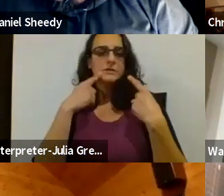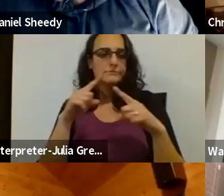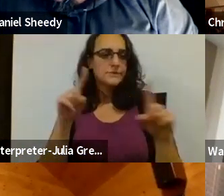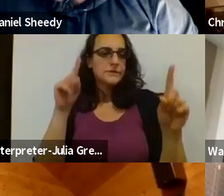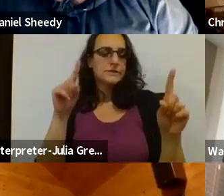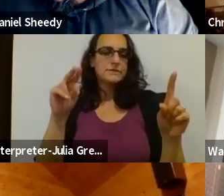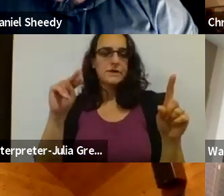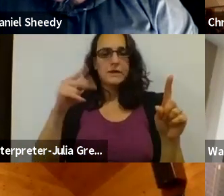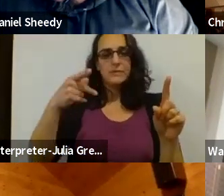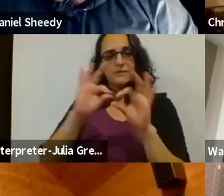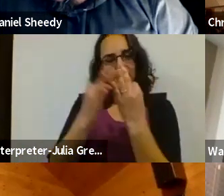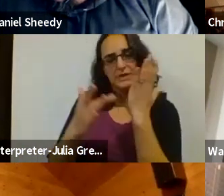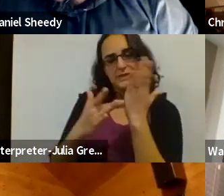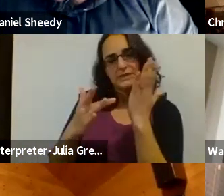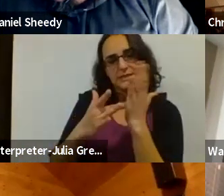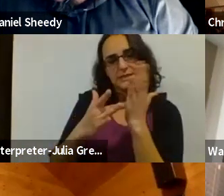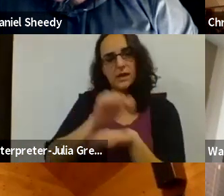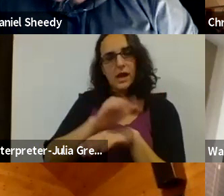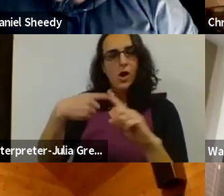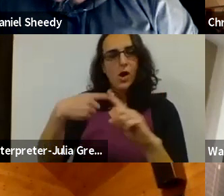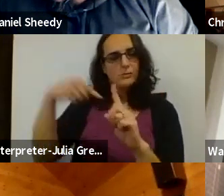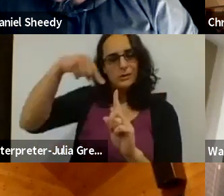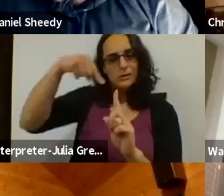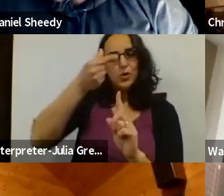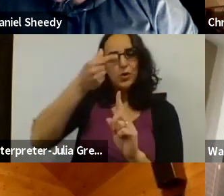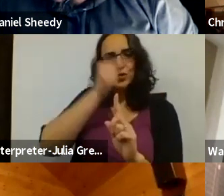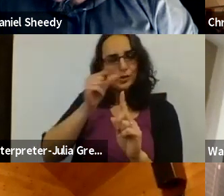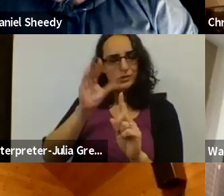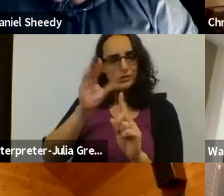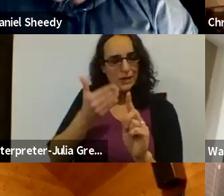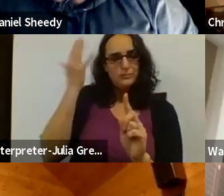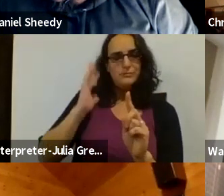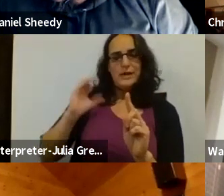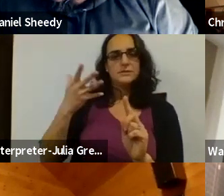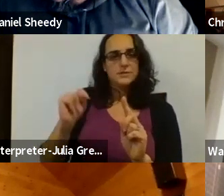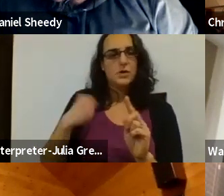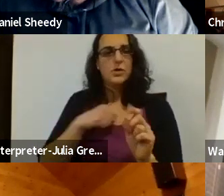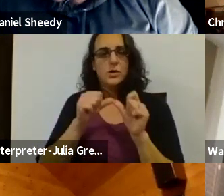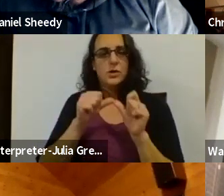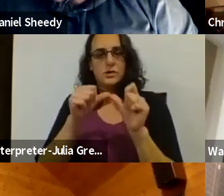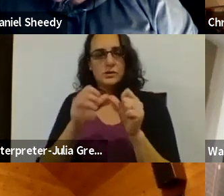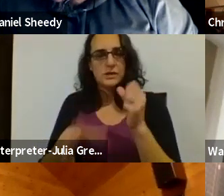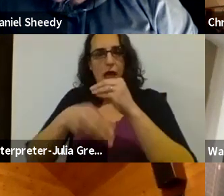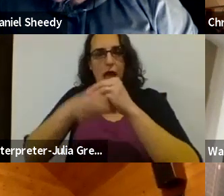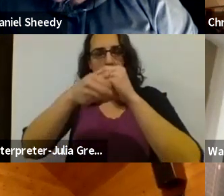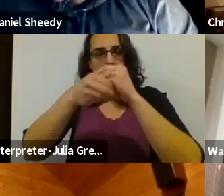Christina Scilingo: All about Google Classroom back in September and we're continuing to build and add resources for MPs families.